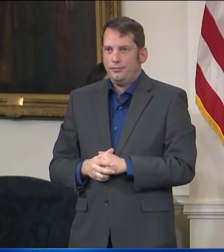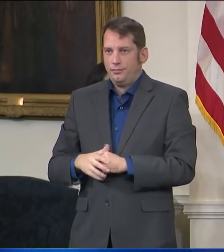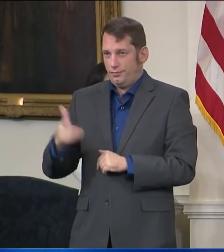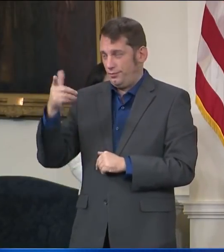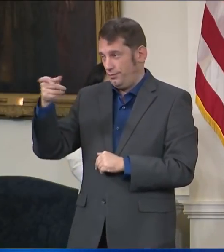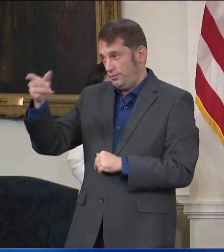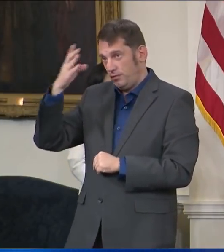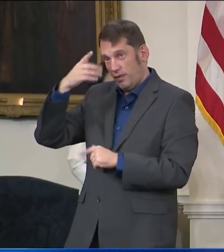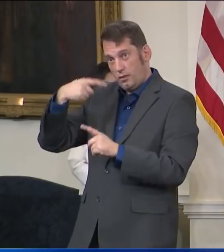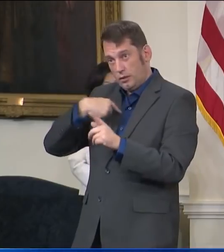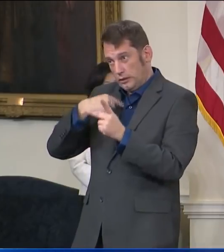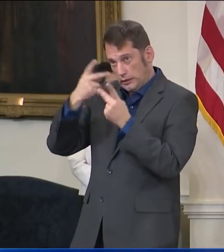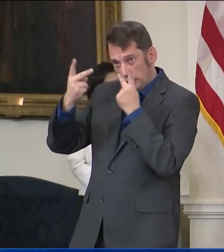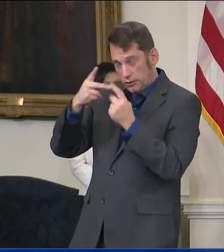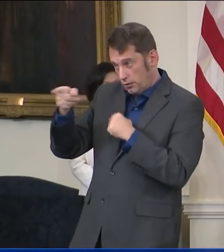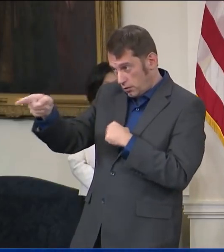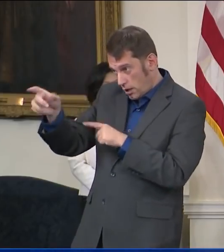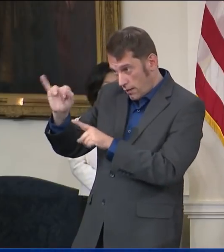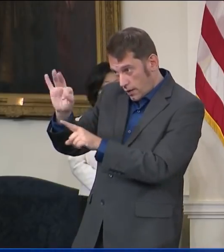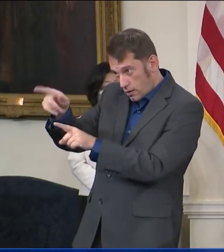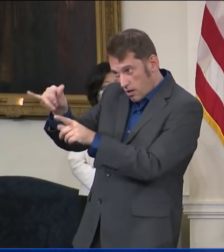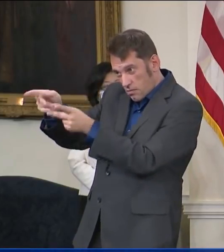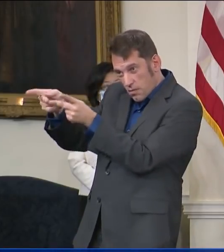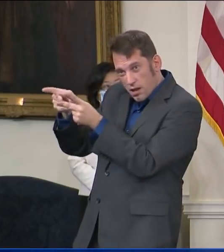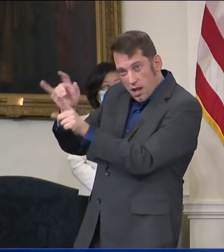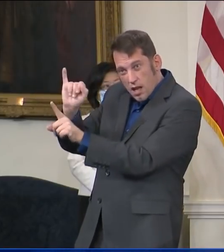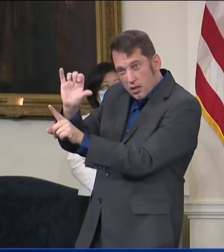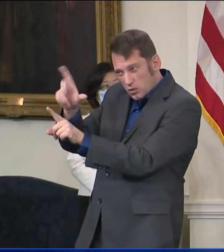CAPABILITY OF EACH OF THE INDIVIDUAL CARE UNITS CURRENTLY.